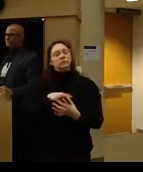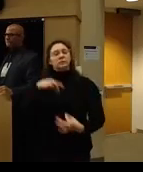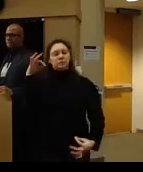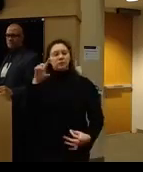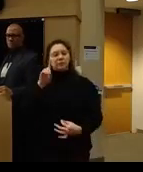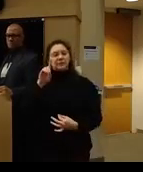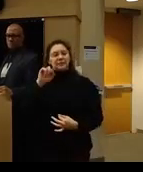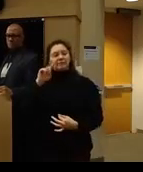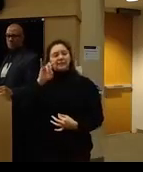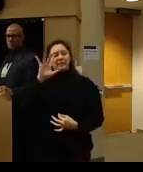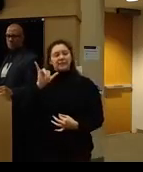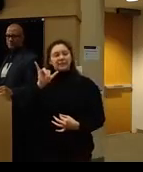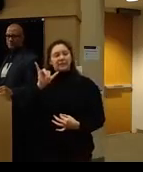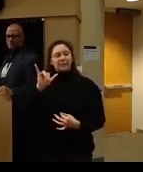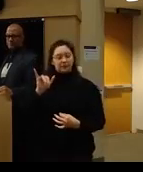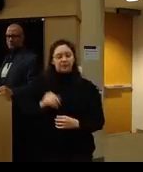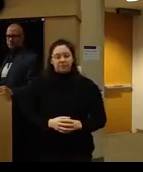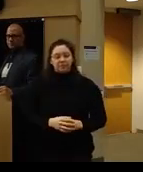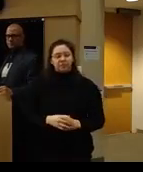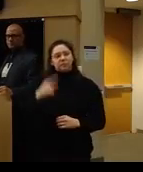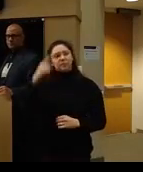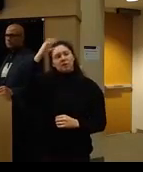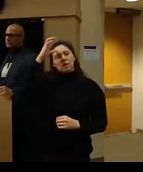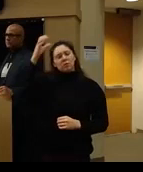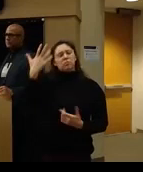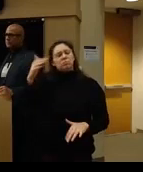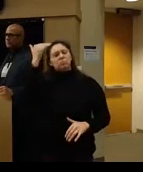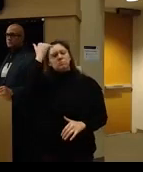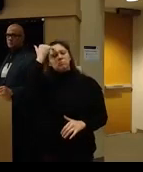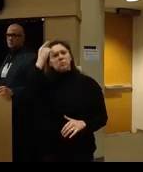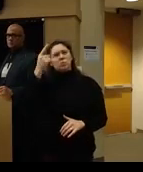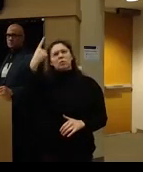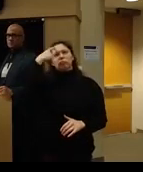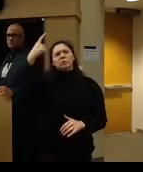Underground of this Collective unconscious but he knew that one such dream was not enough to prove